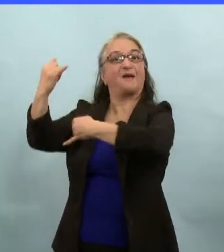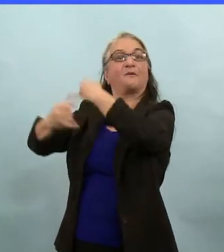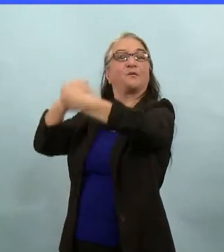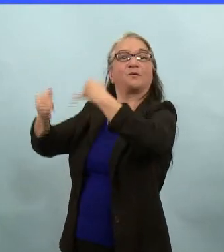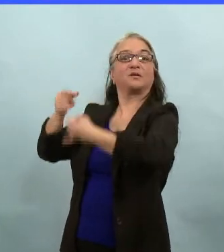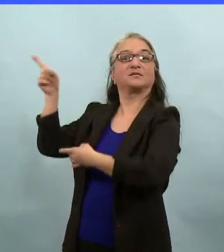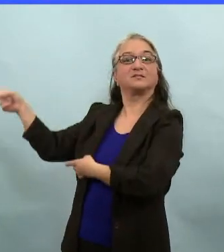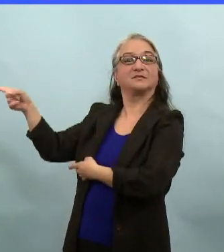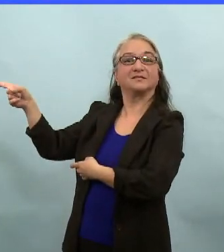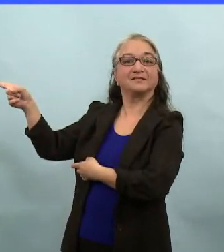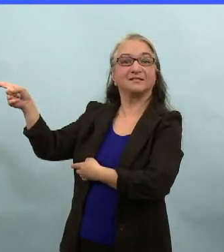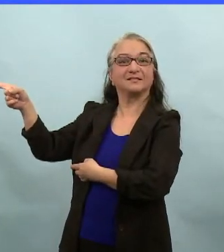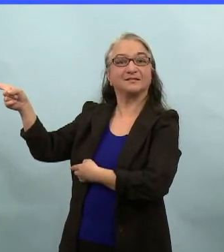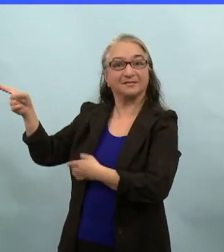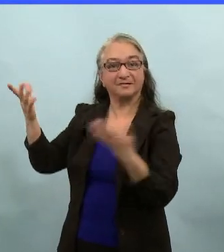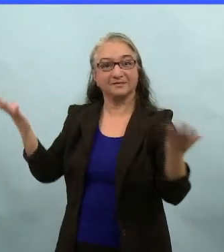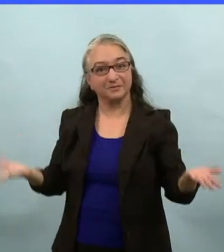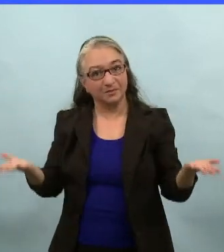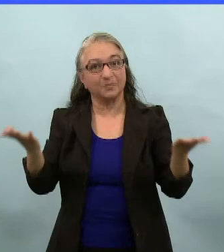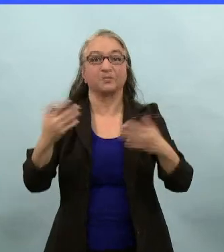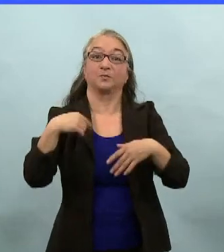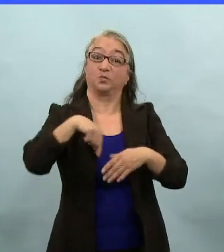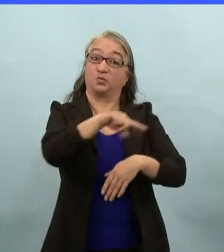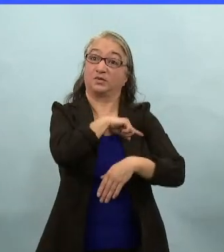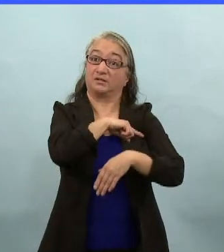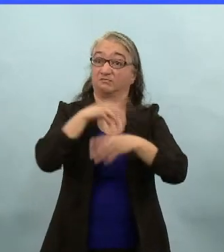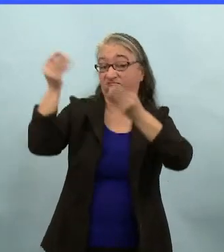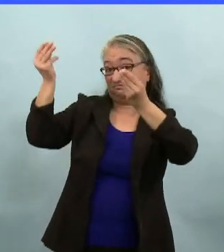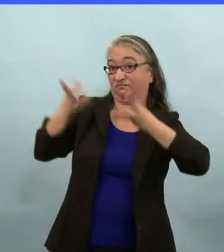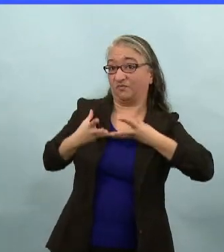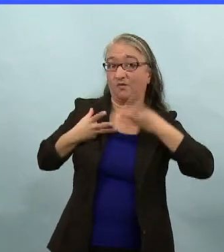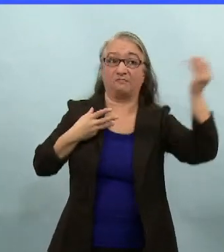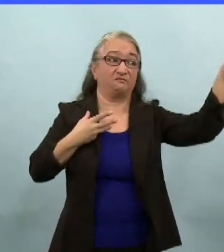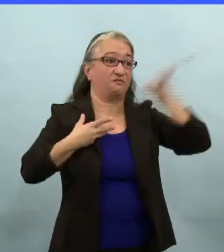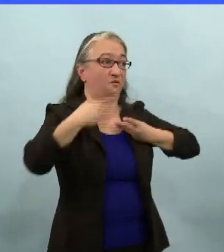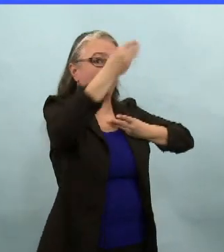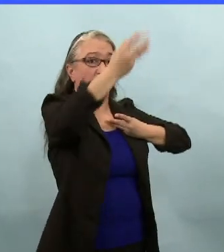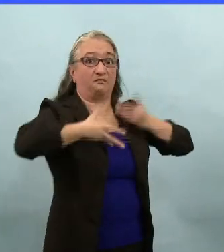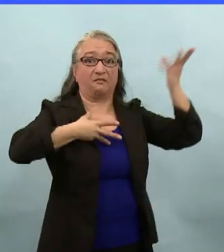health from our health care system from businesses i mean we need to listen to other doctors mental